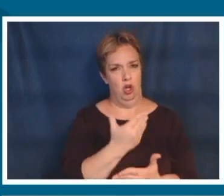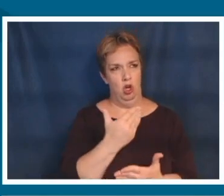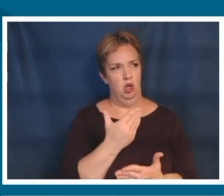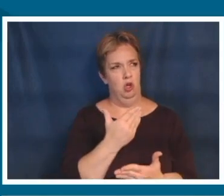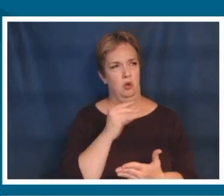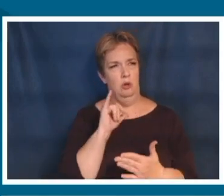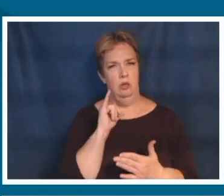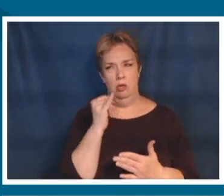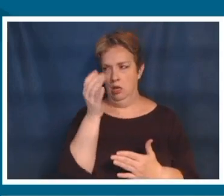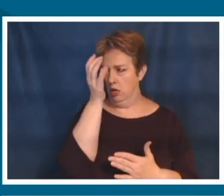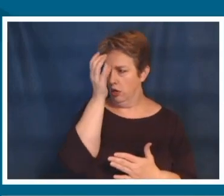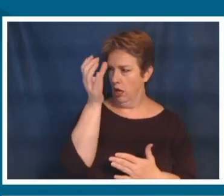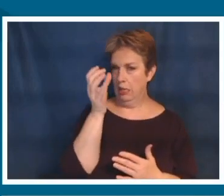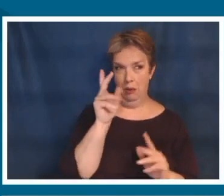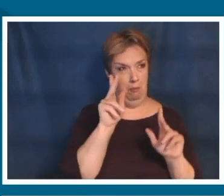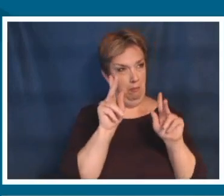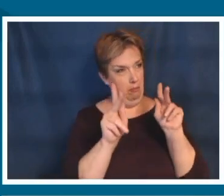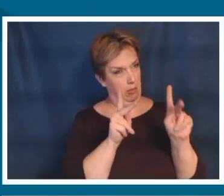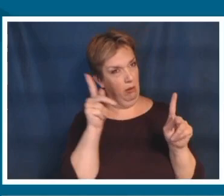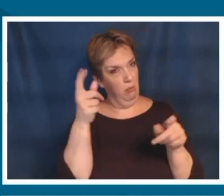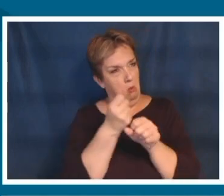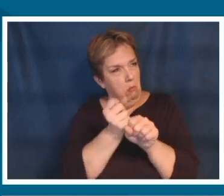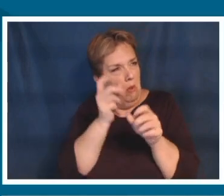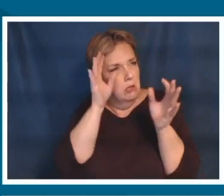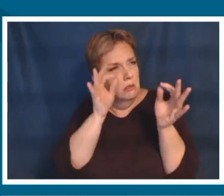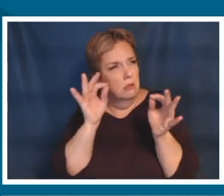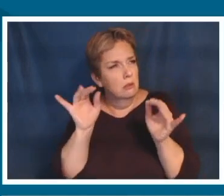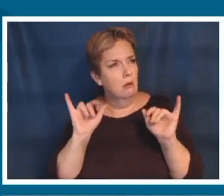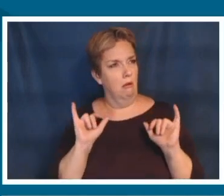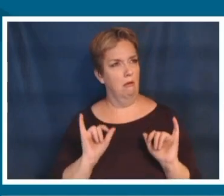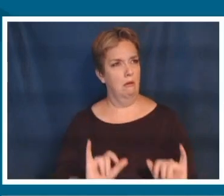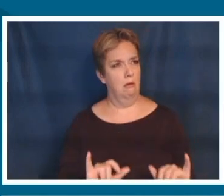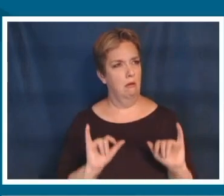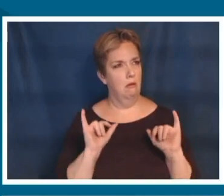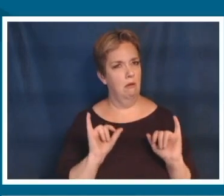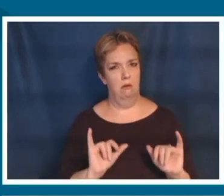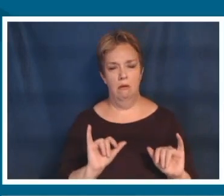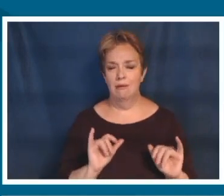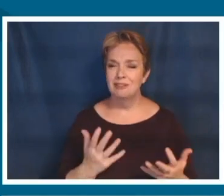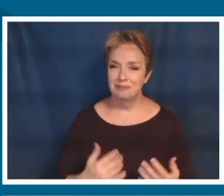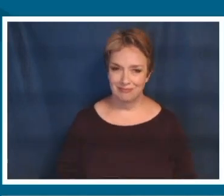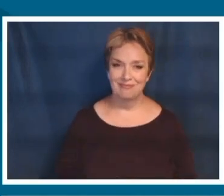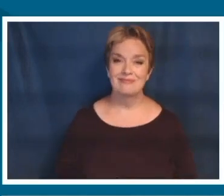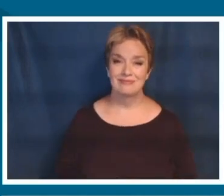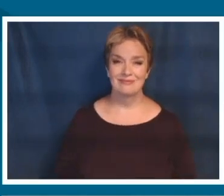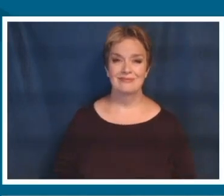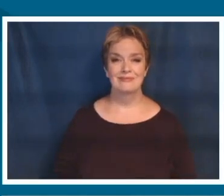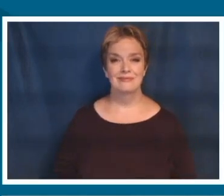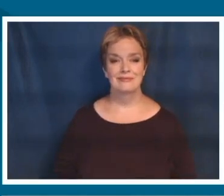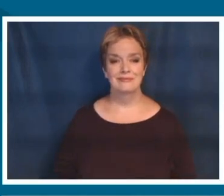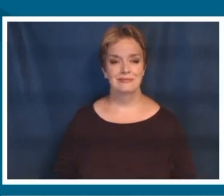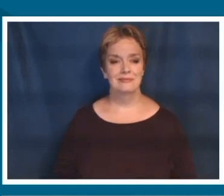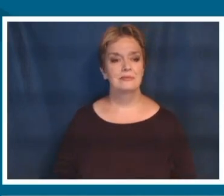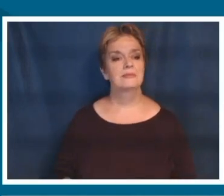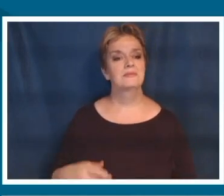deciding you know um but in doing kind of some of these street